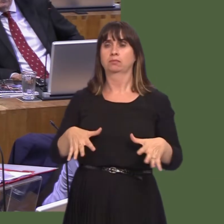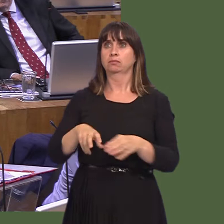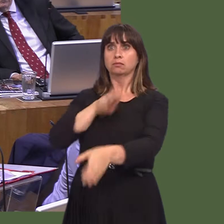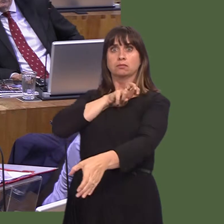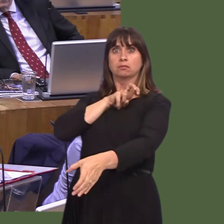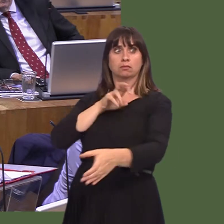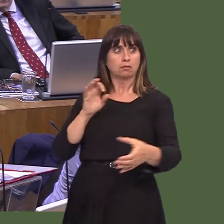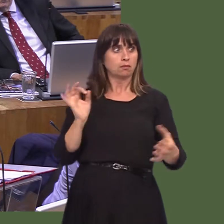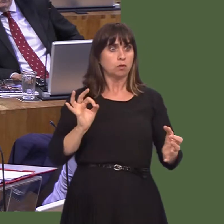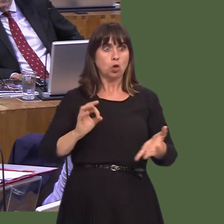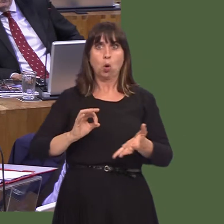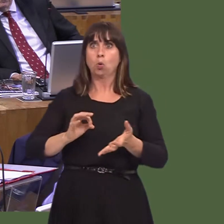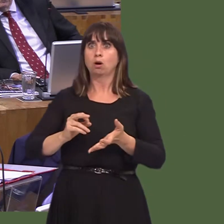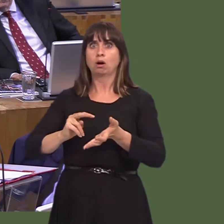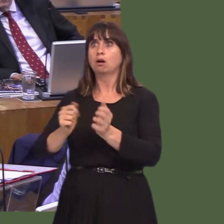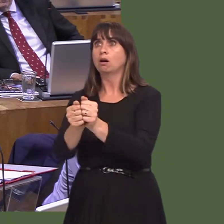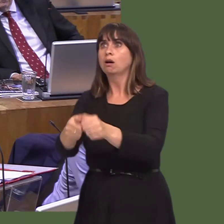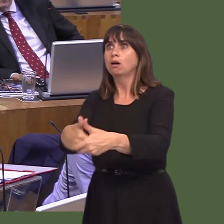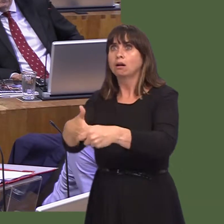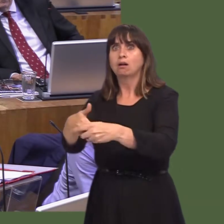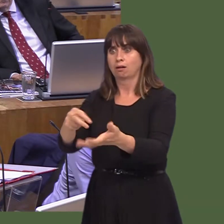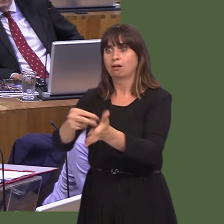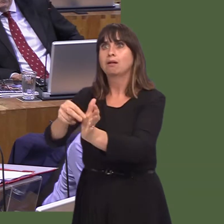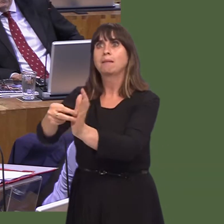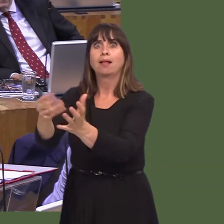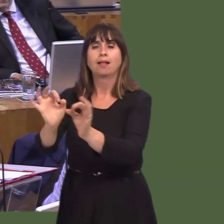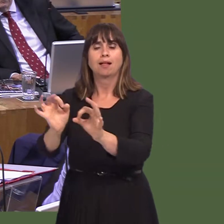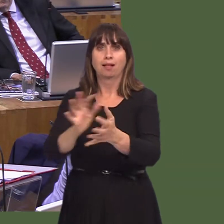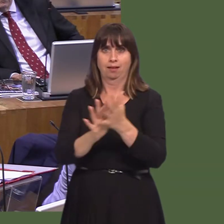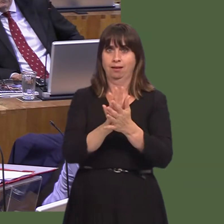We also have put in place, of course, the EU transition fundó£50 million that helps